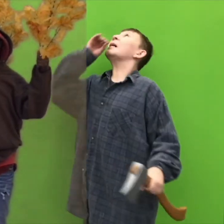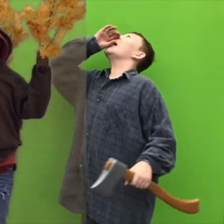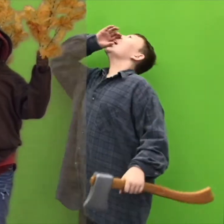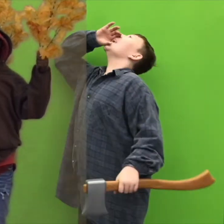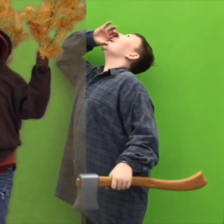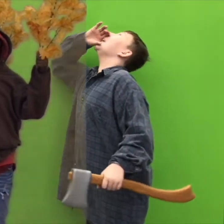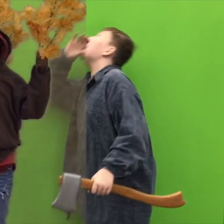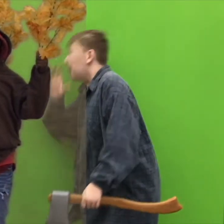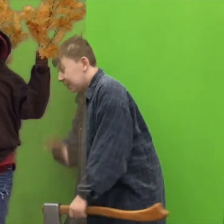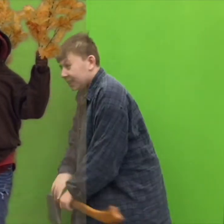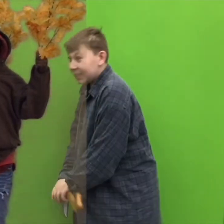timber